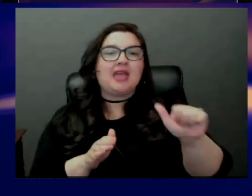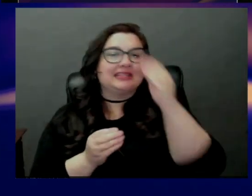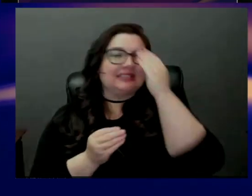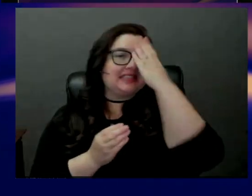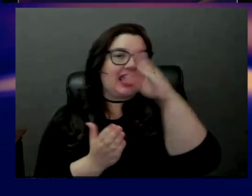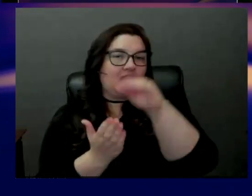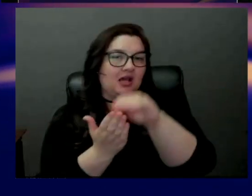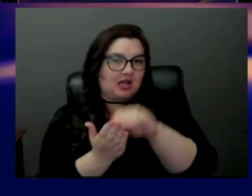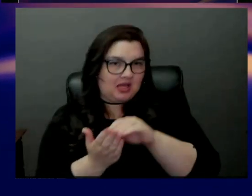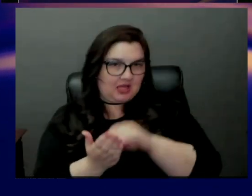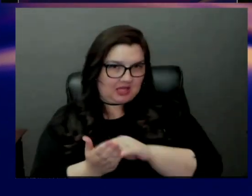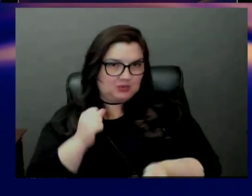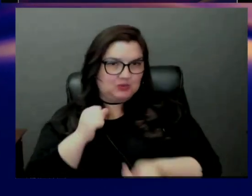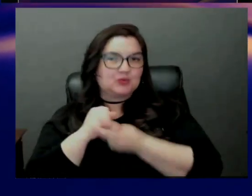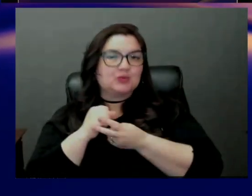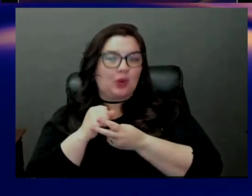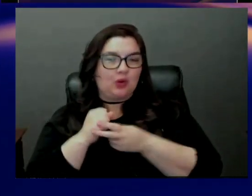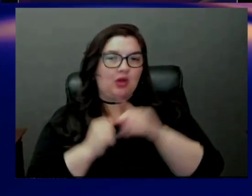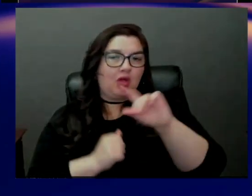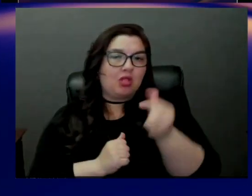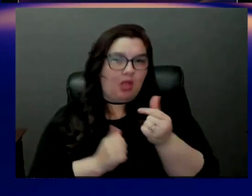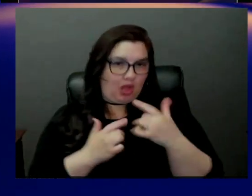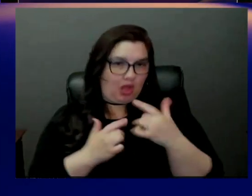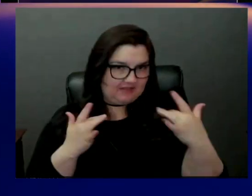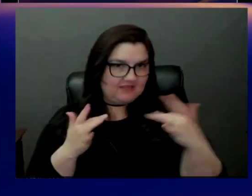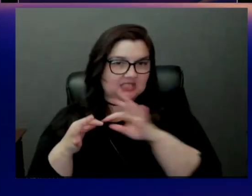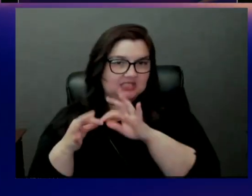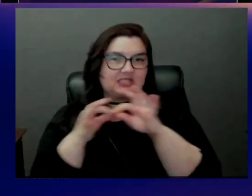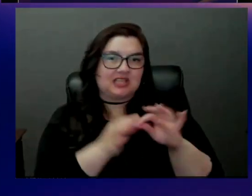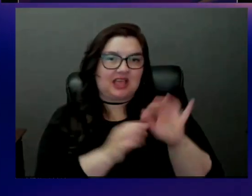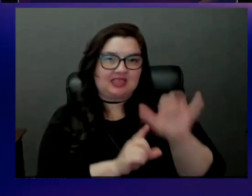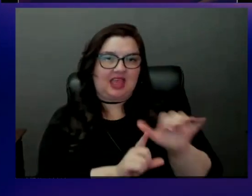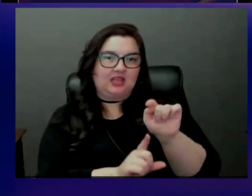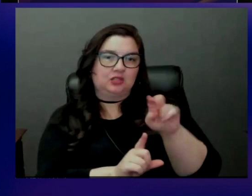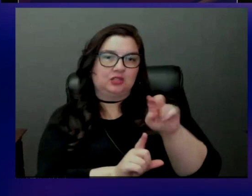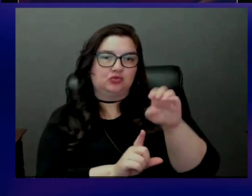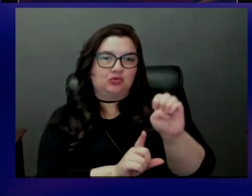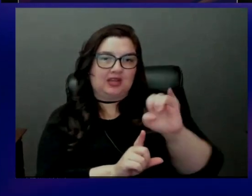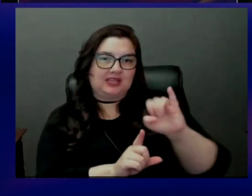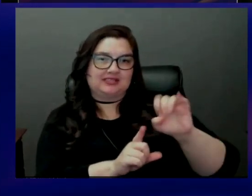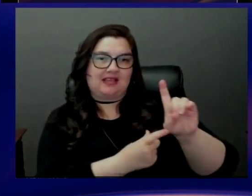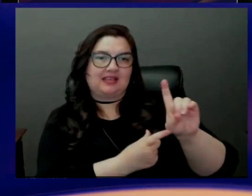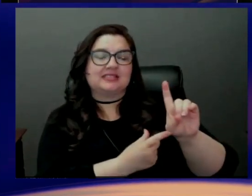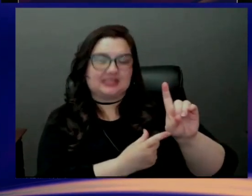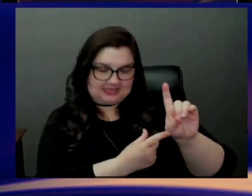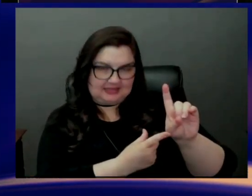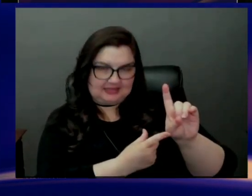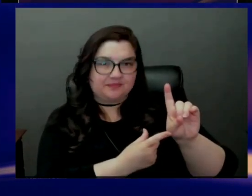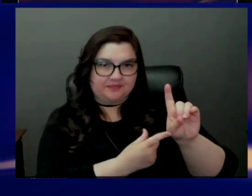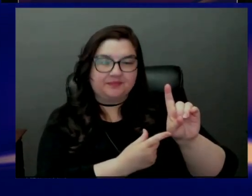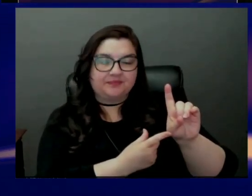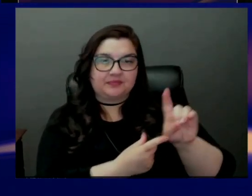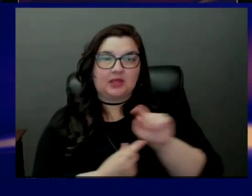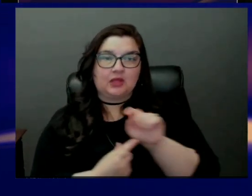And I wanna search for log events with that corresponding trace ID. So I know that particular trace at that trace ID, it edited out.